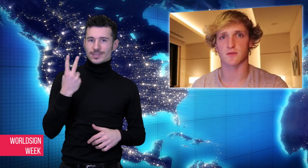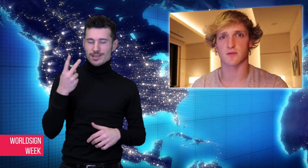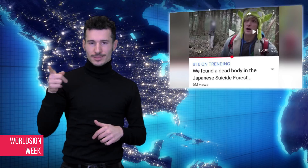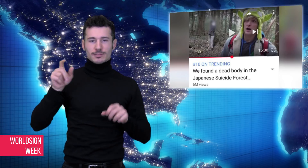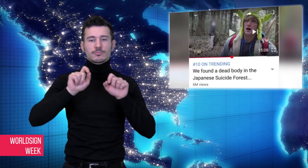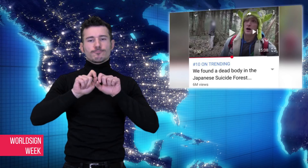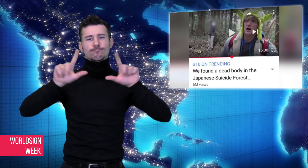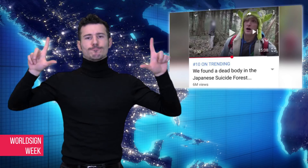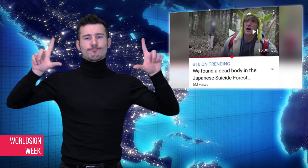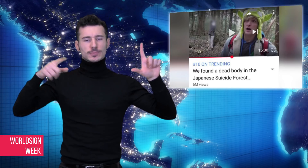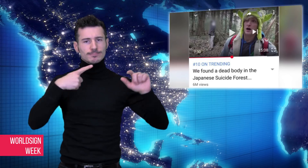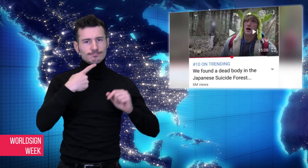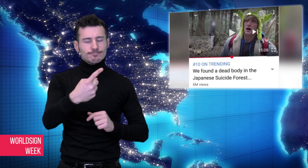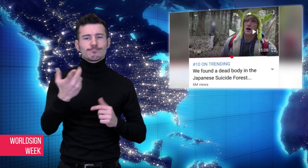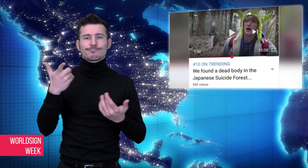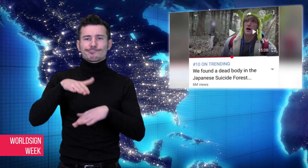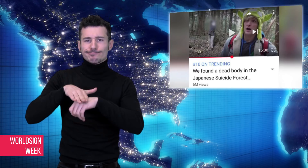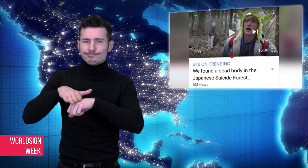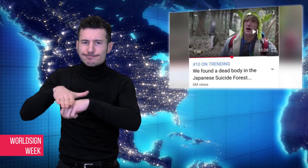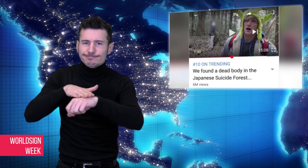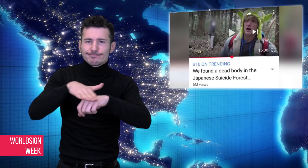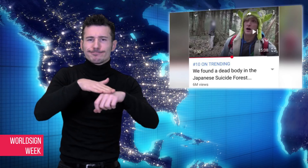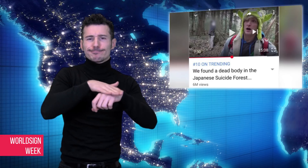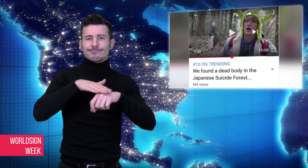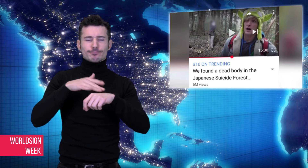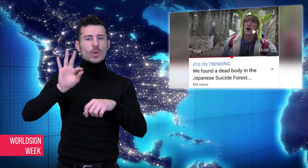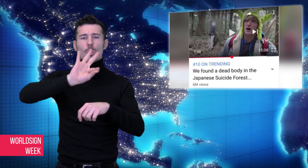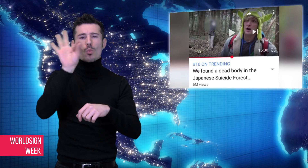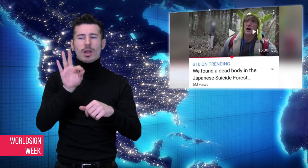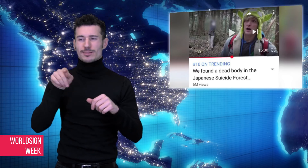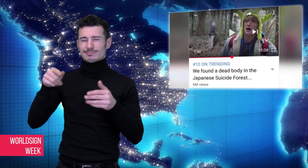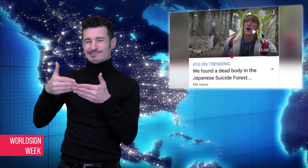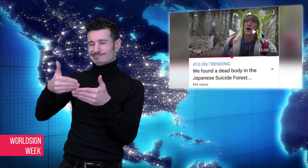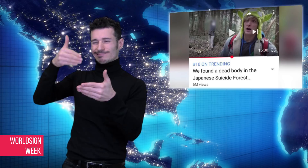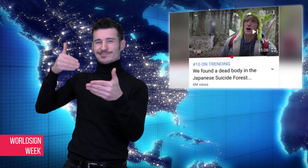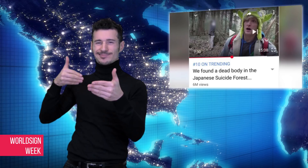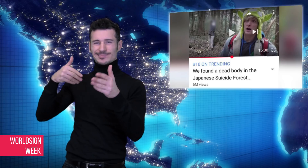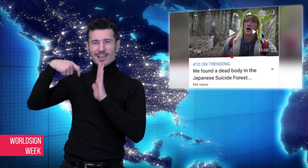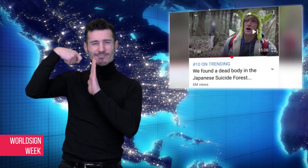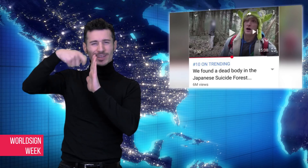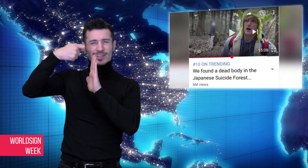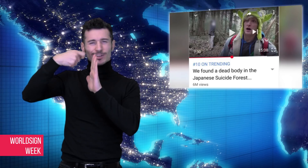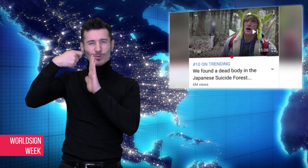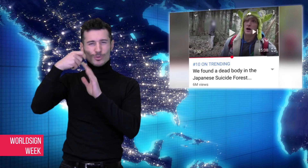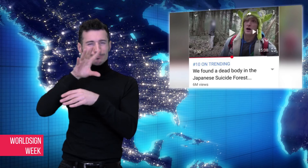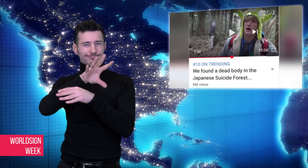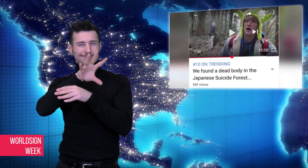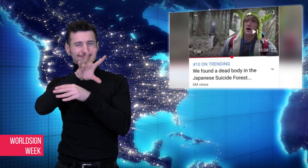capturing a dead body hanging from a tree in a Japanese forest. In the